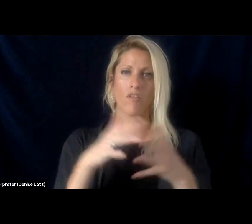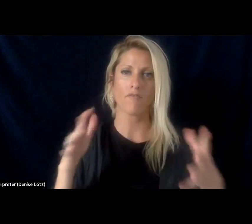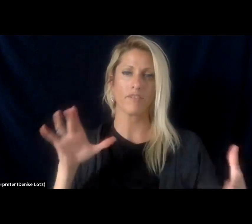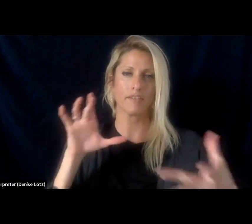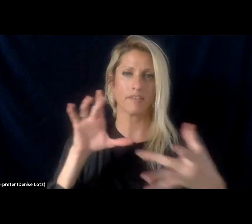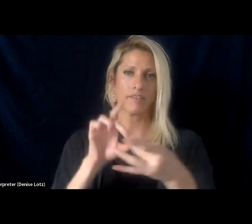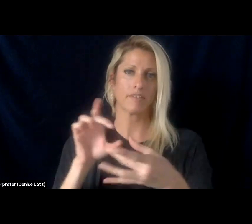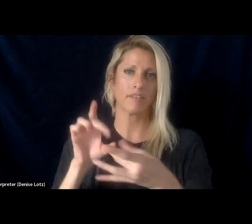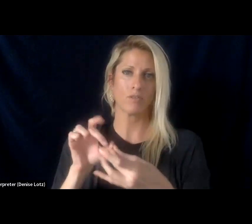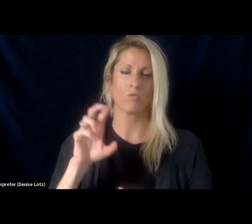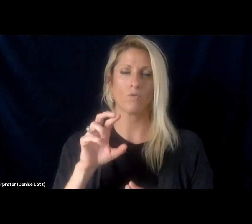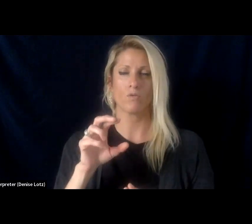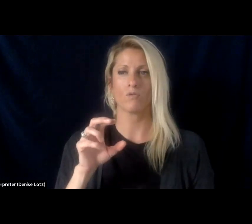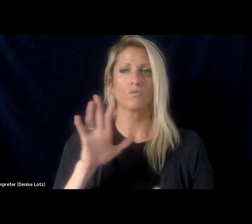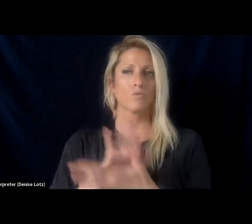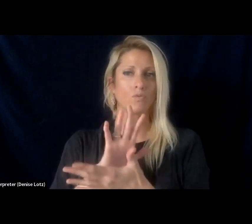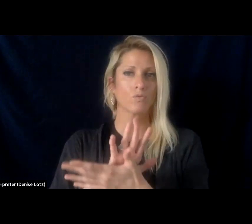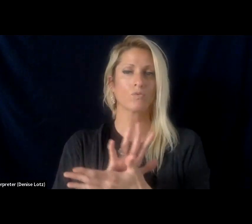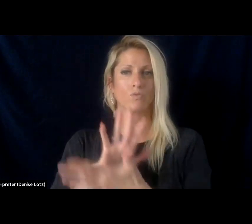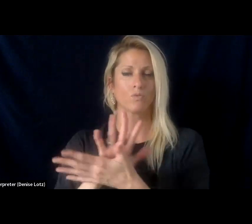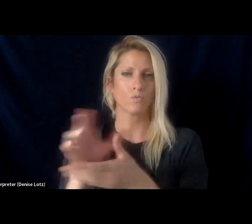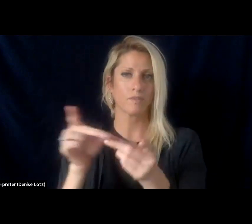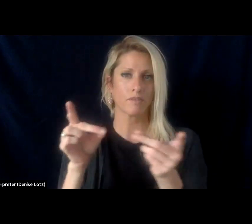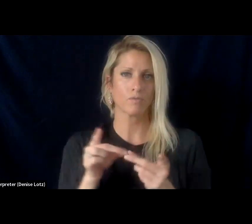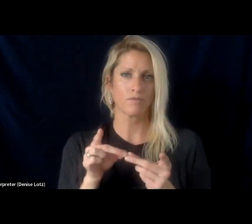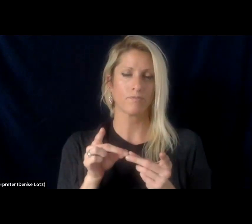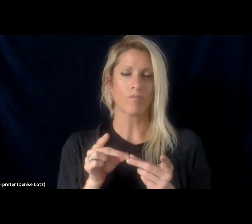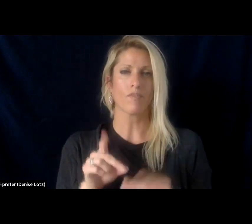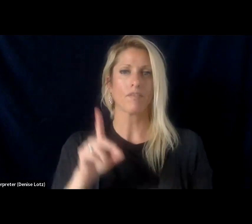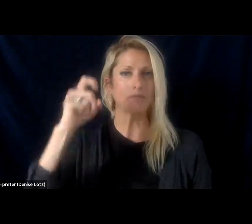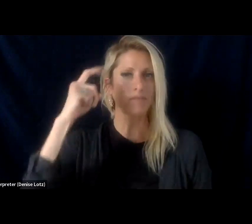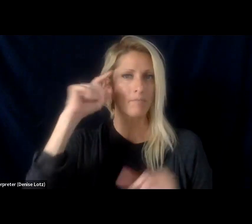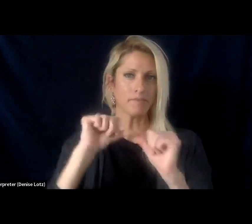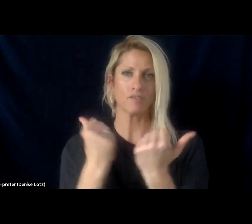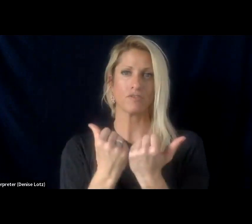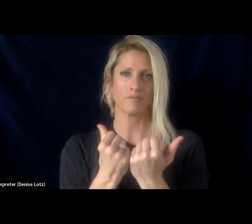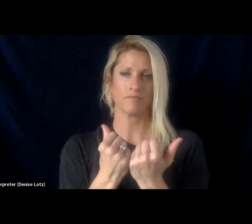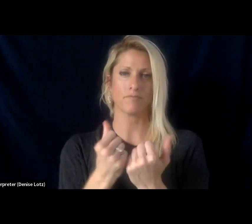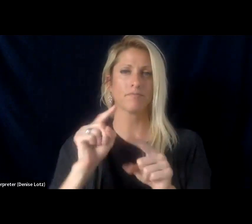our schools, our school districts or government agencies or community anchor institutions,